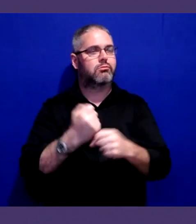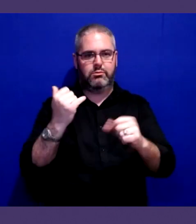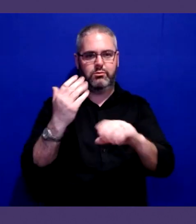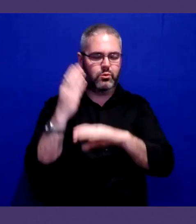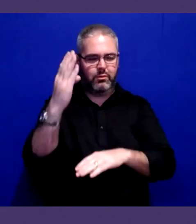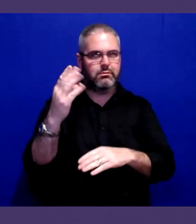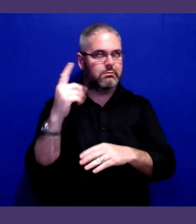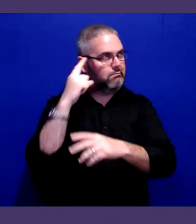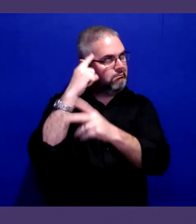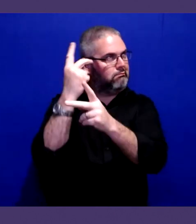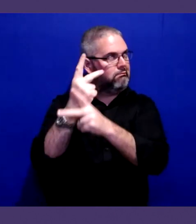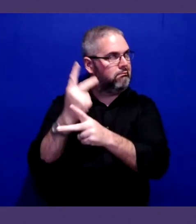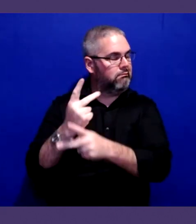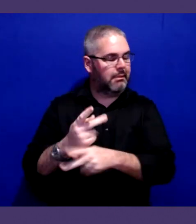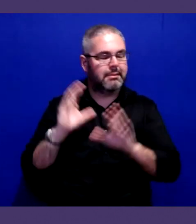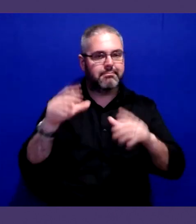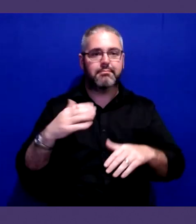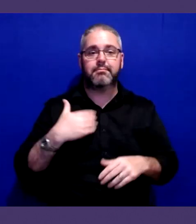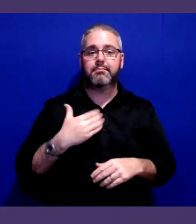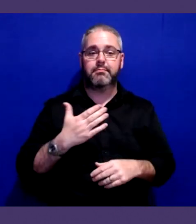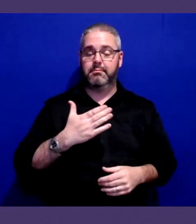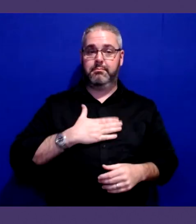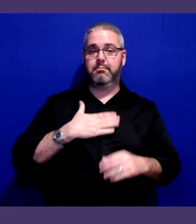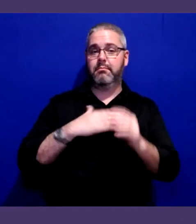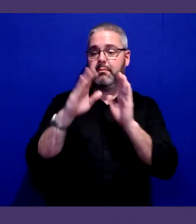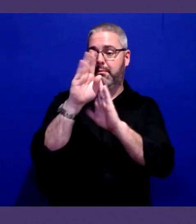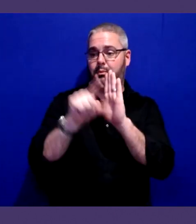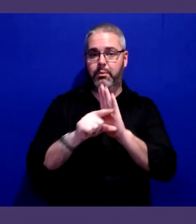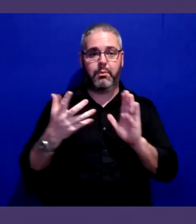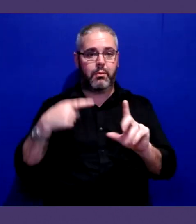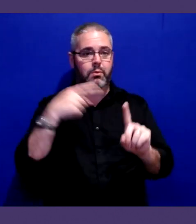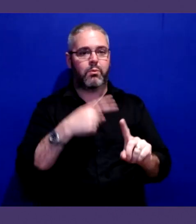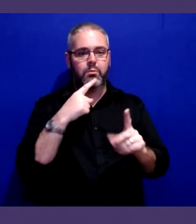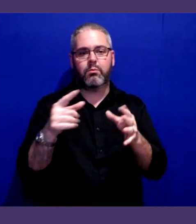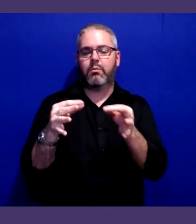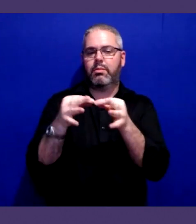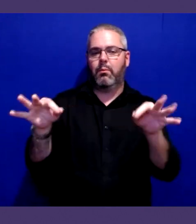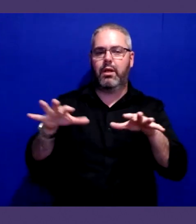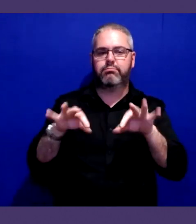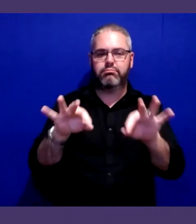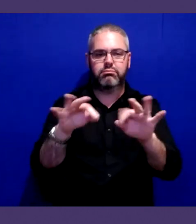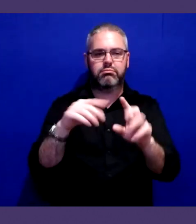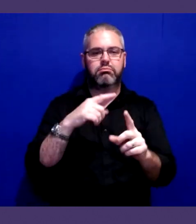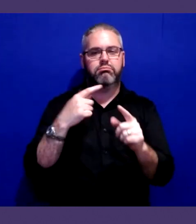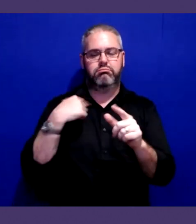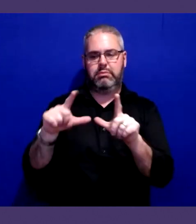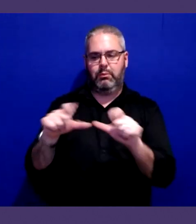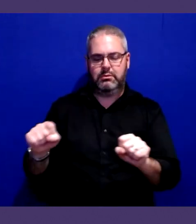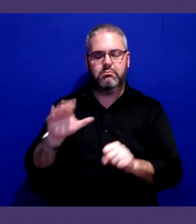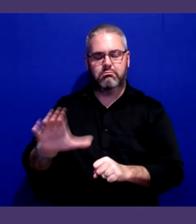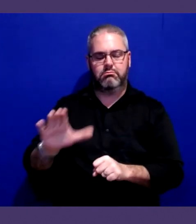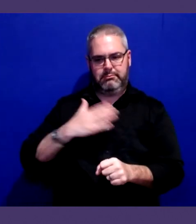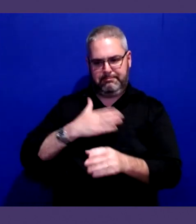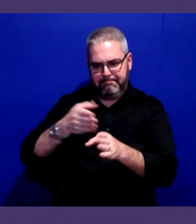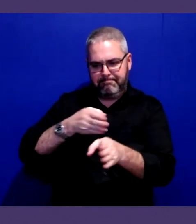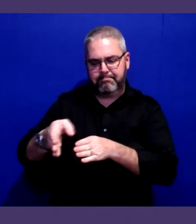My disciplinary background is in language acquisition and linguistics with a focus